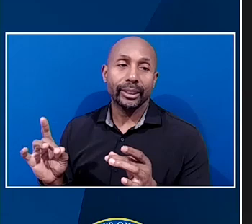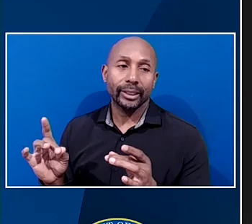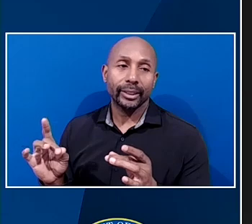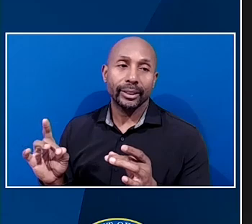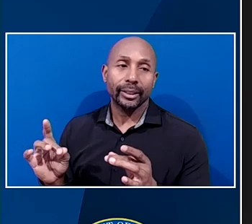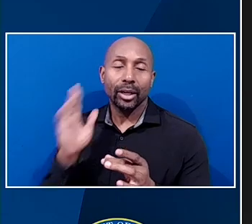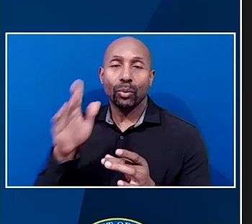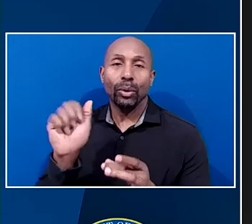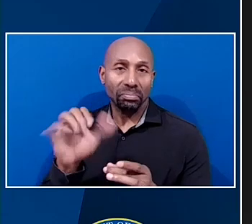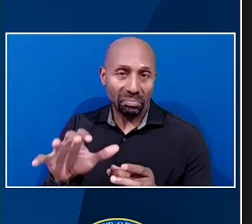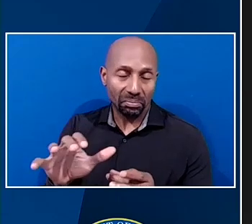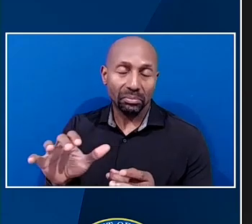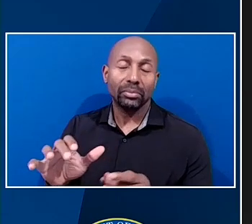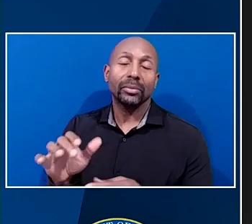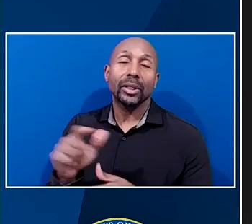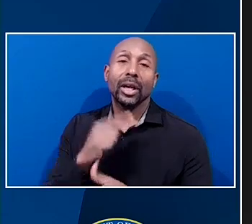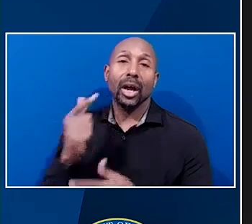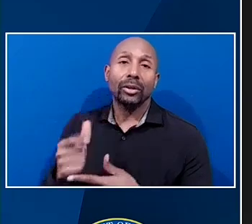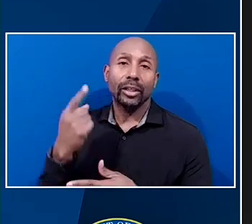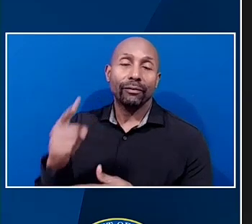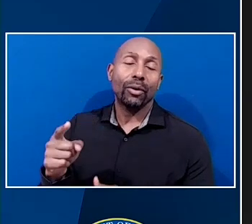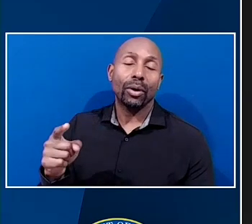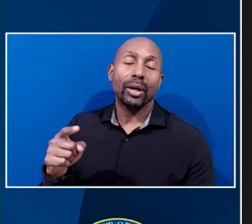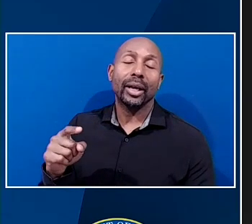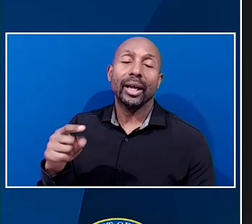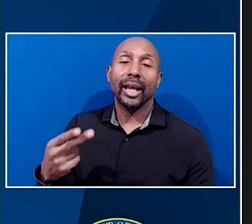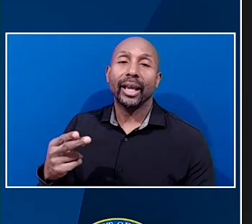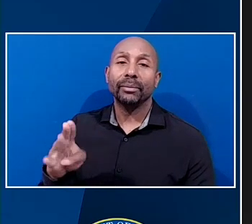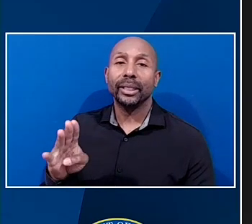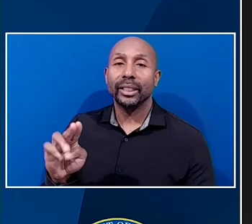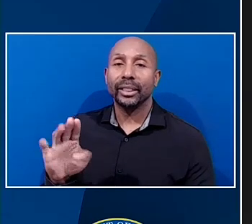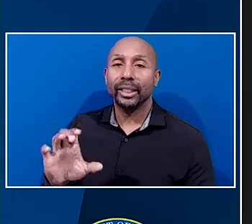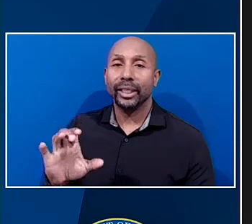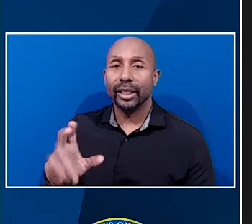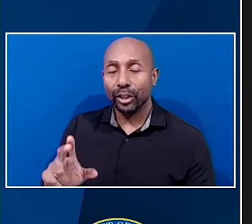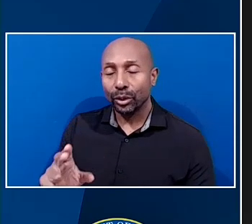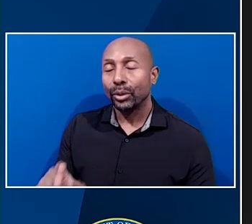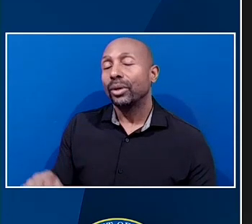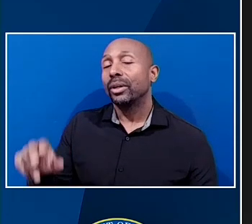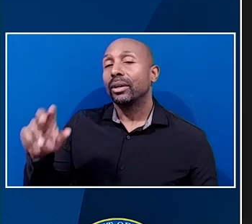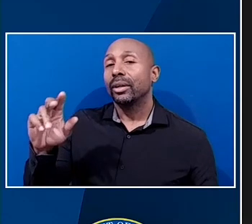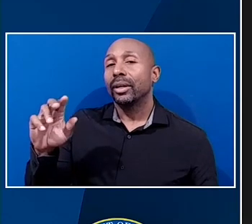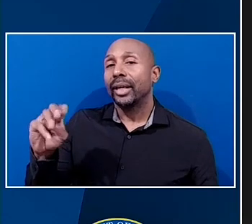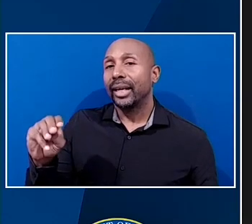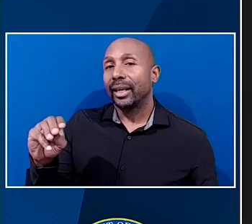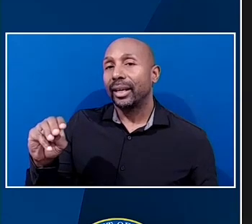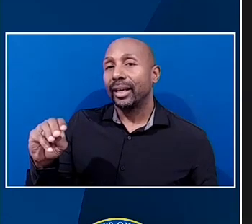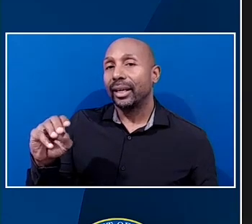HBCUs, HSIs and TCUs D'Angelo Sands has stepped in for the primary. And Jillian.